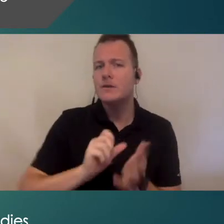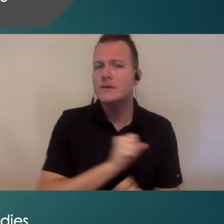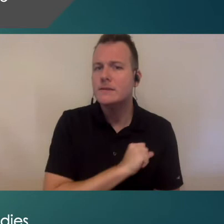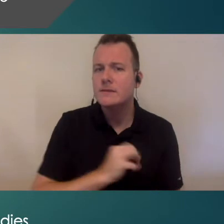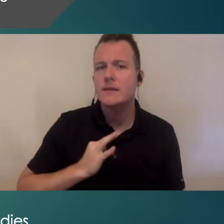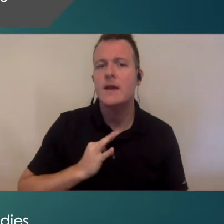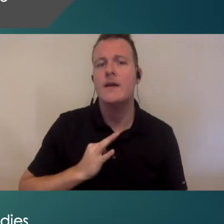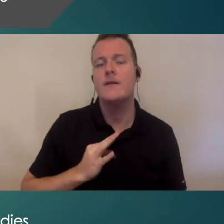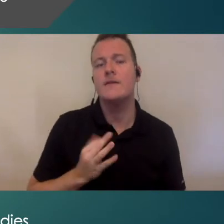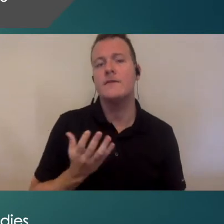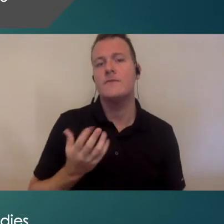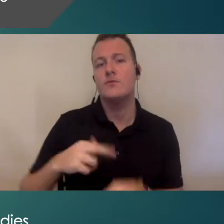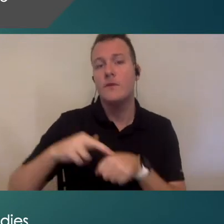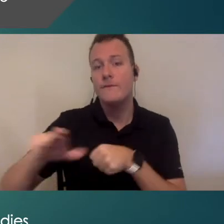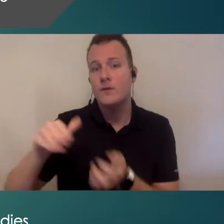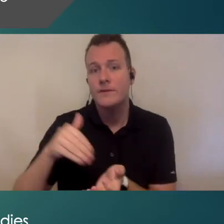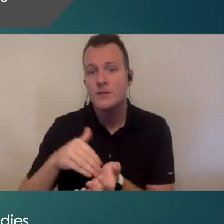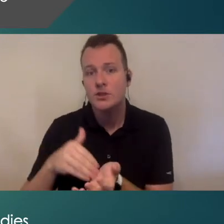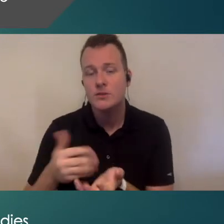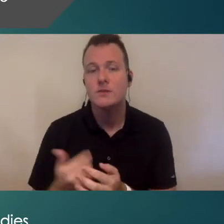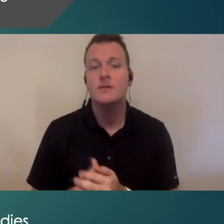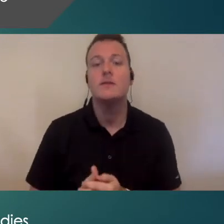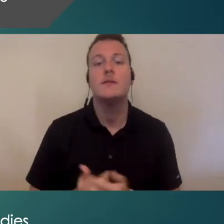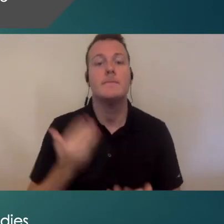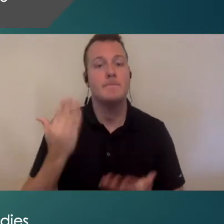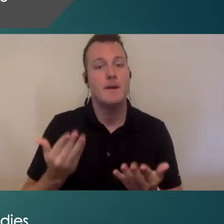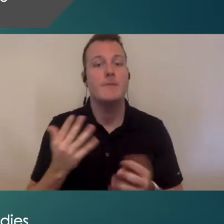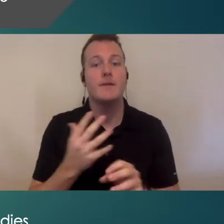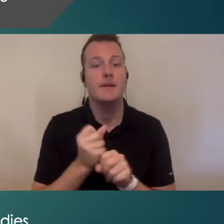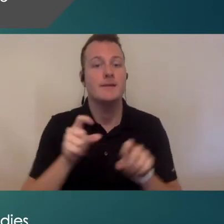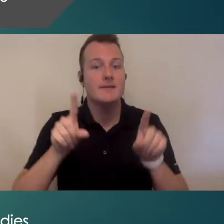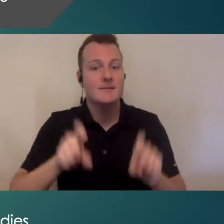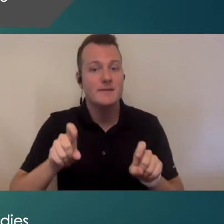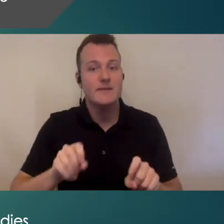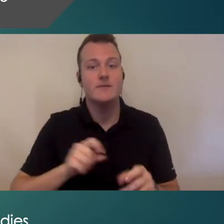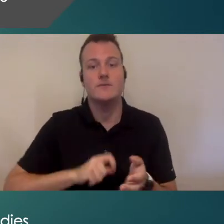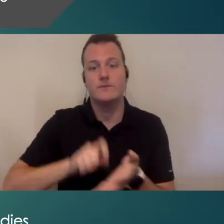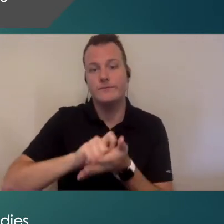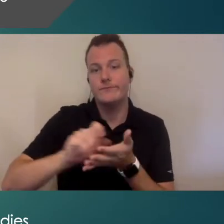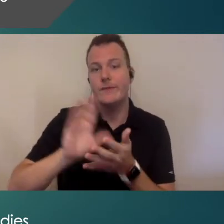referring physicians. And you might even get a test over in case study to go